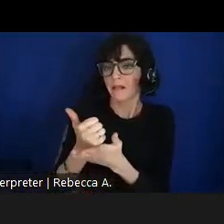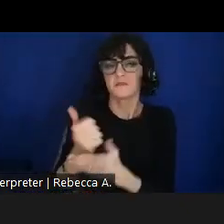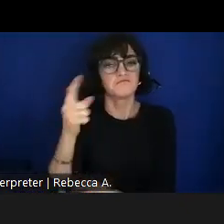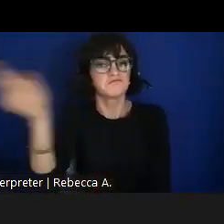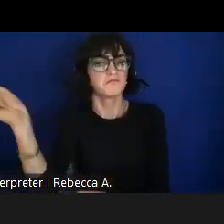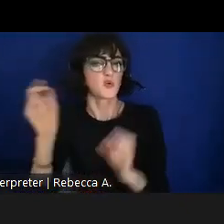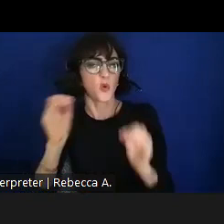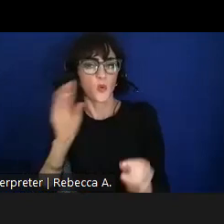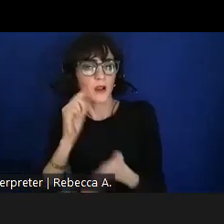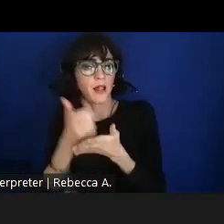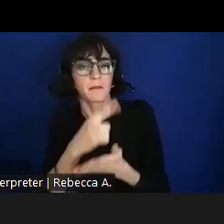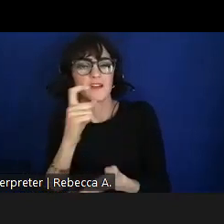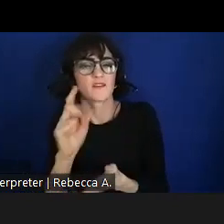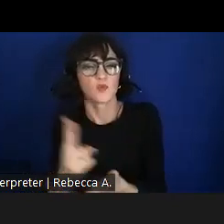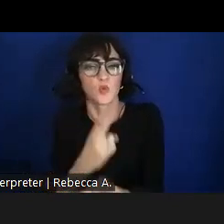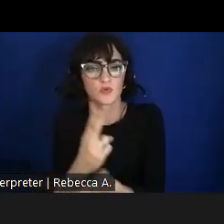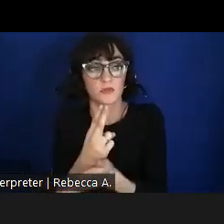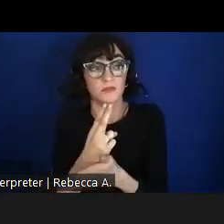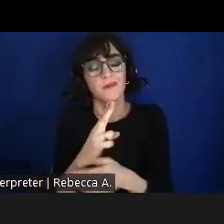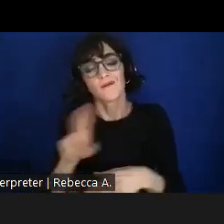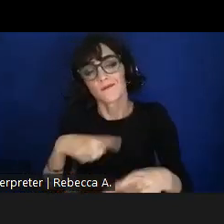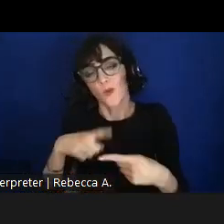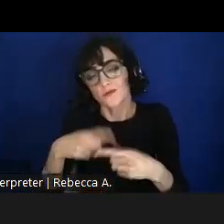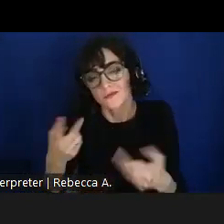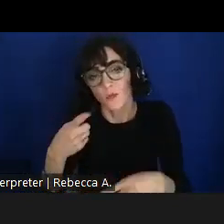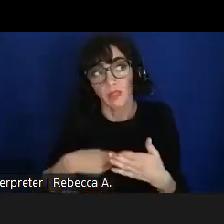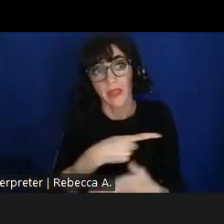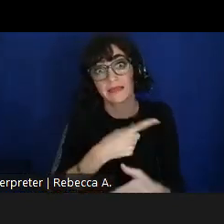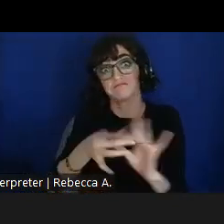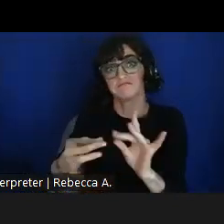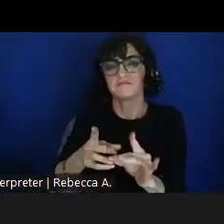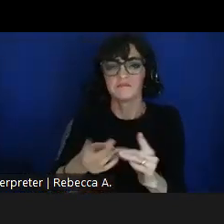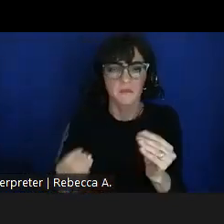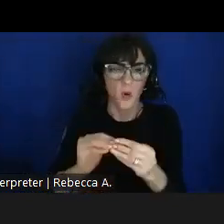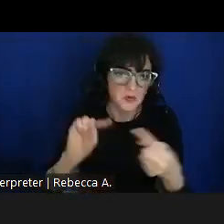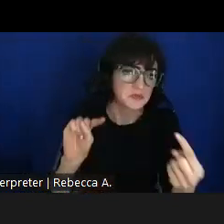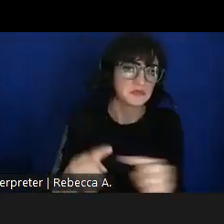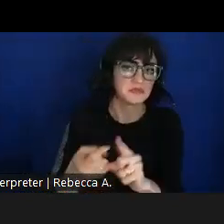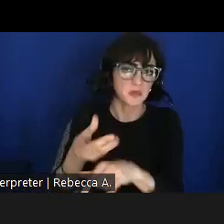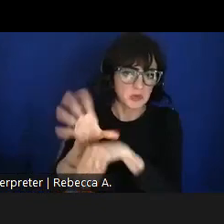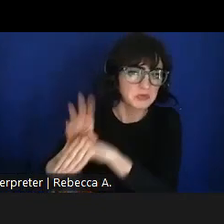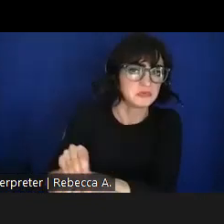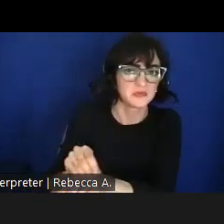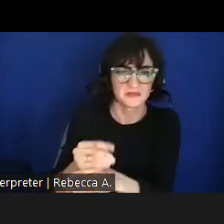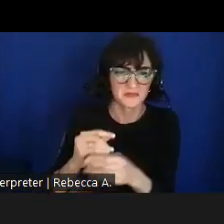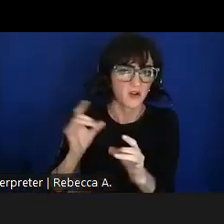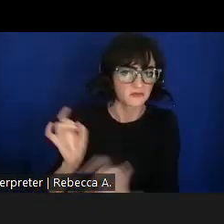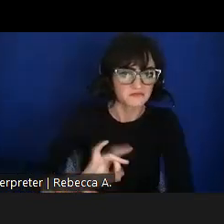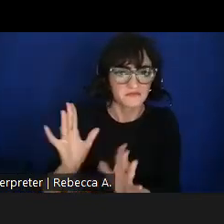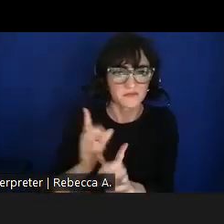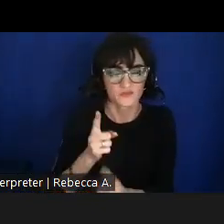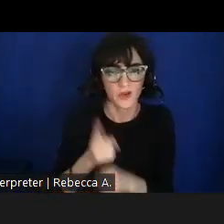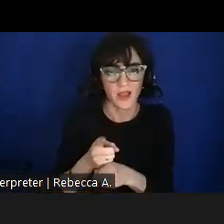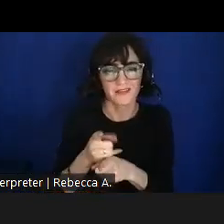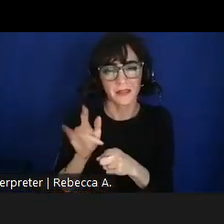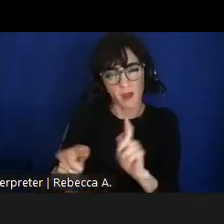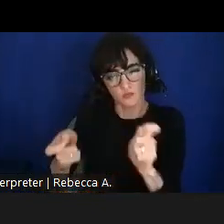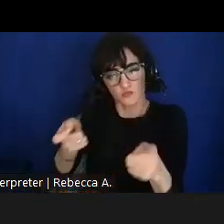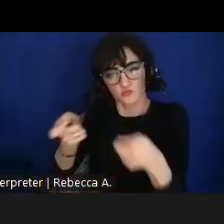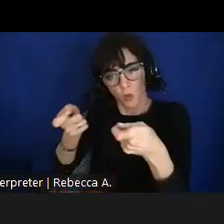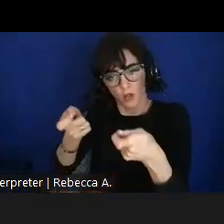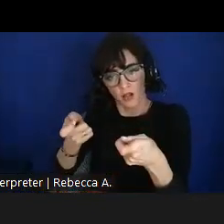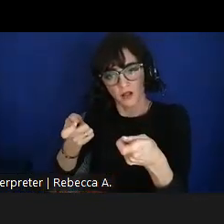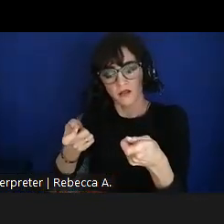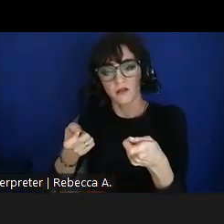words they used were much more demeaning and painful right and the part that is truly truly